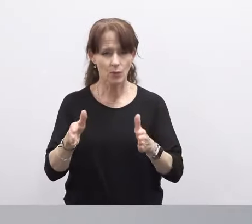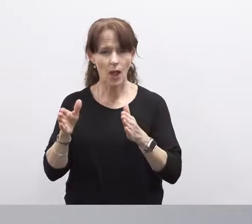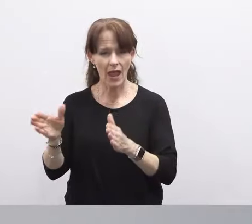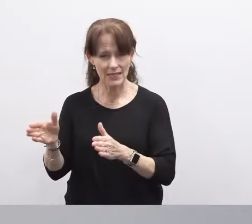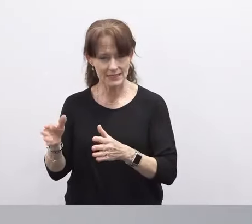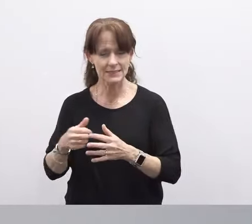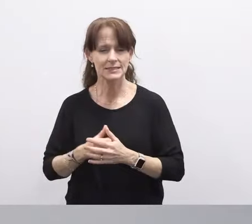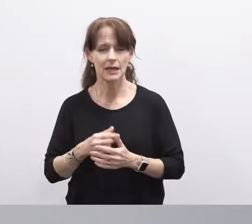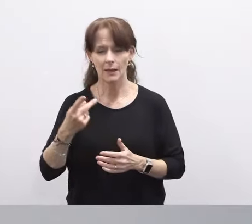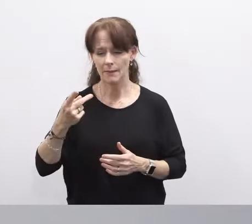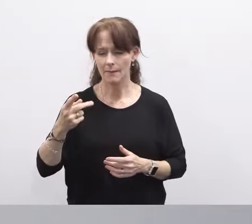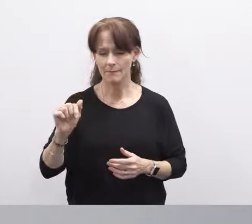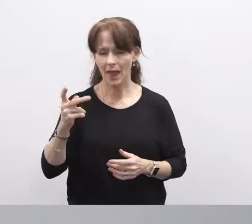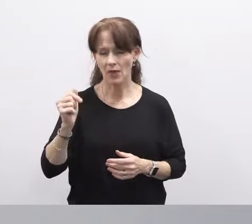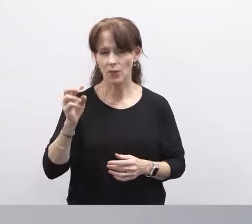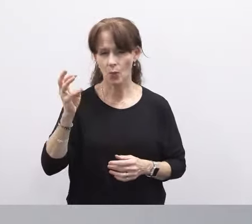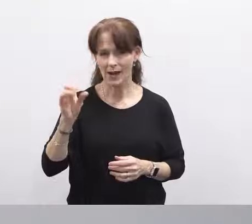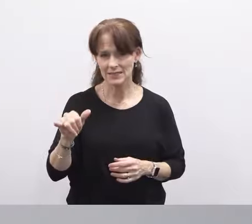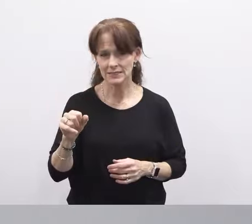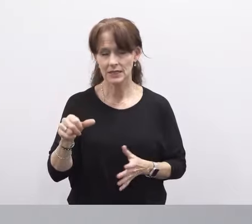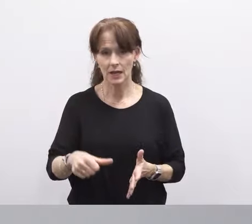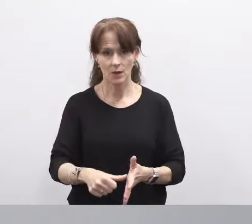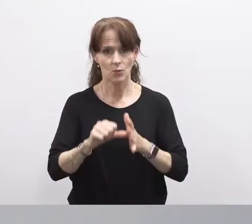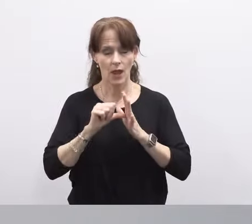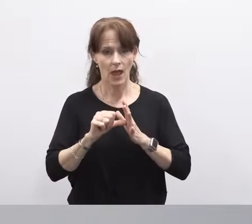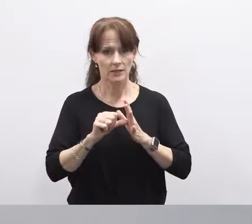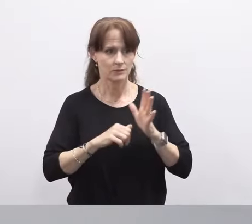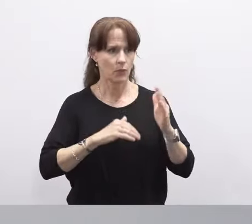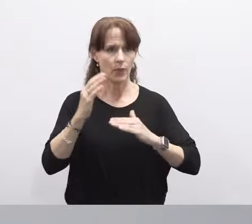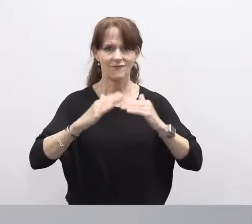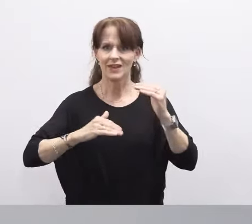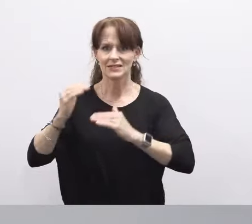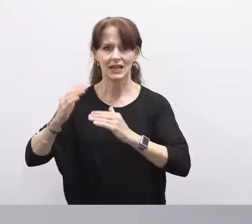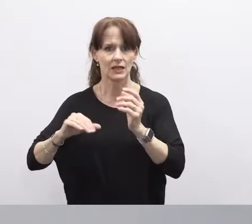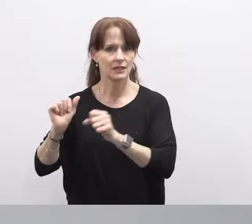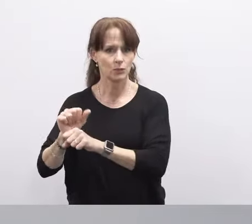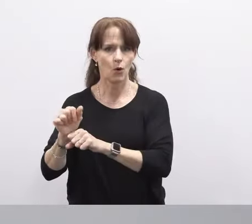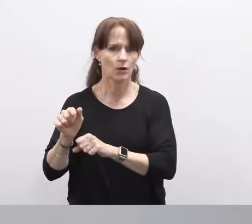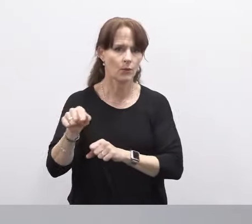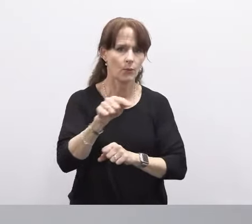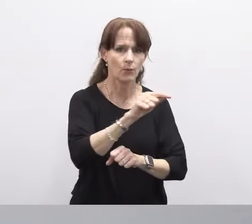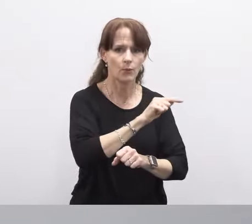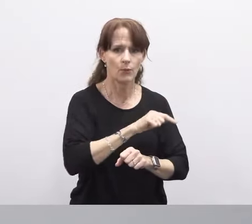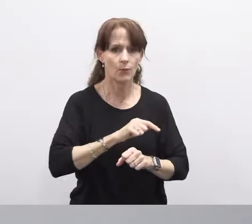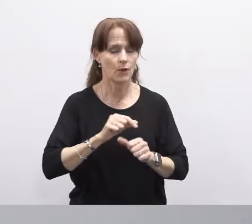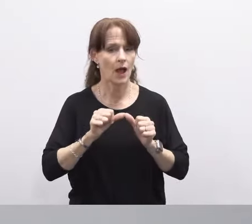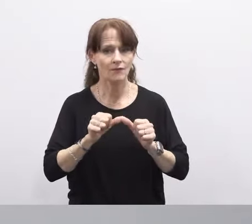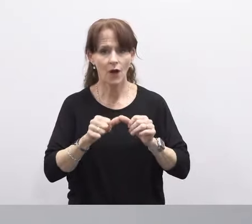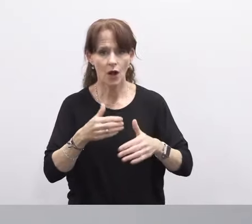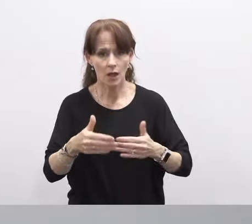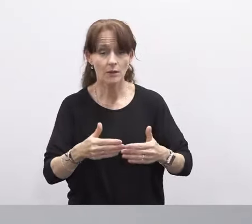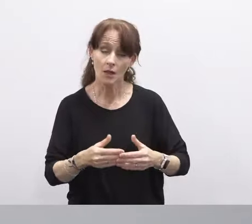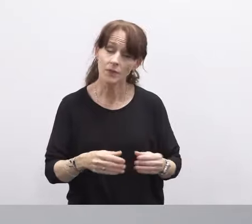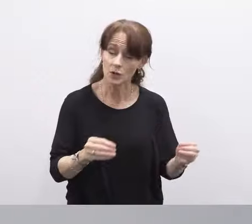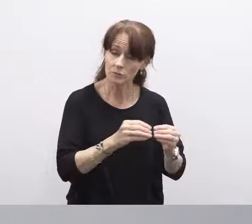I'm very, very impressed with the facilities work on campus and how far along it's got, there's more to be done.